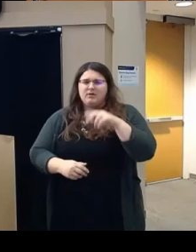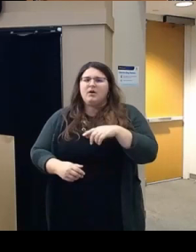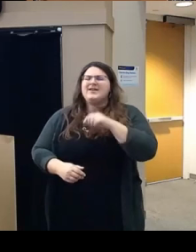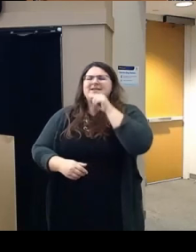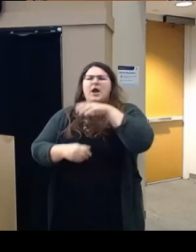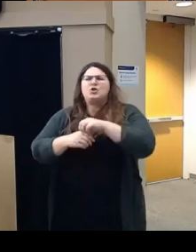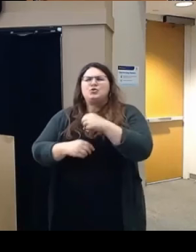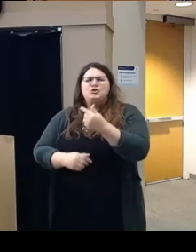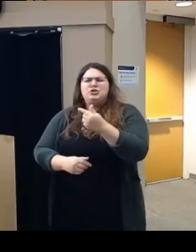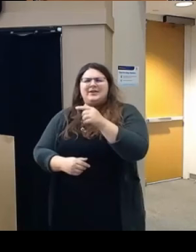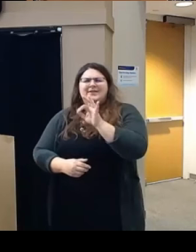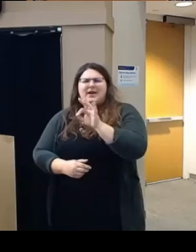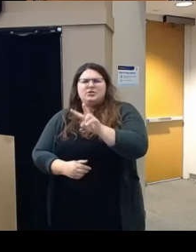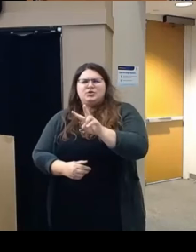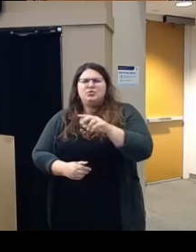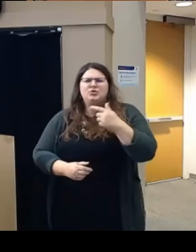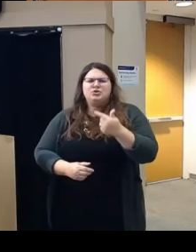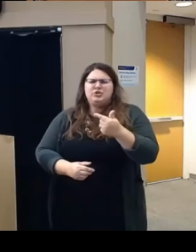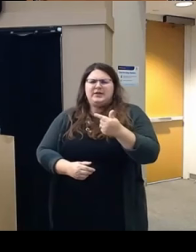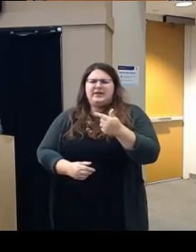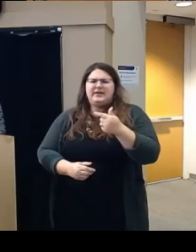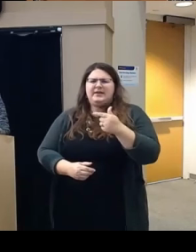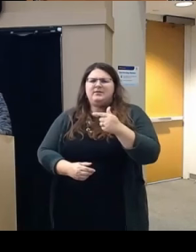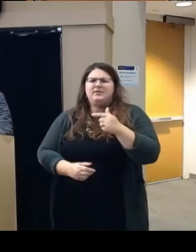for the rest of the presentation know that when I reference impatient those are it's the Psychiatry